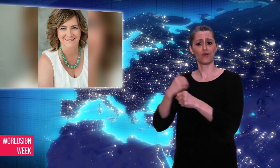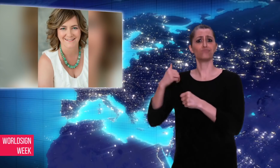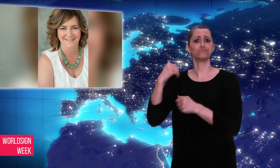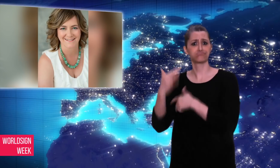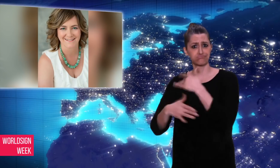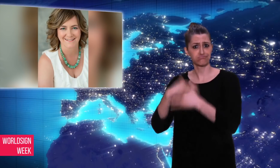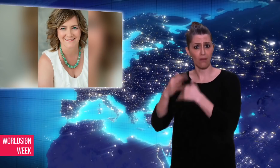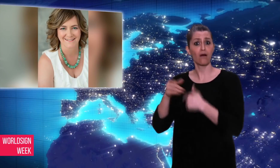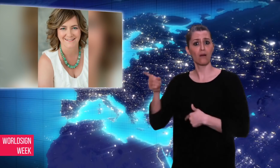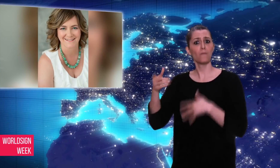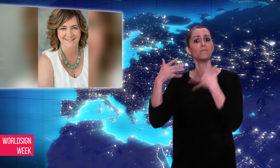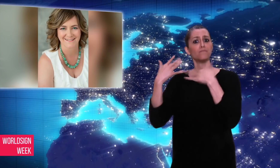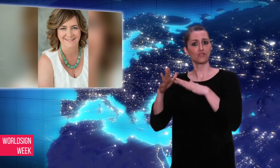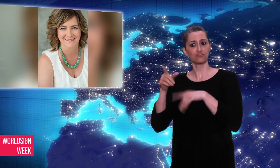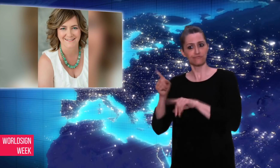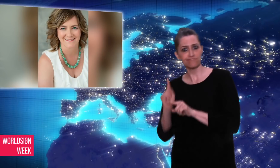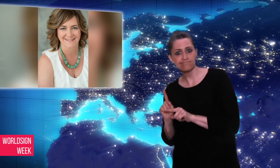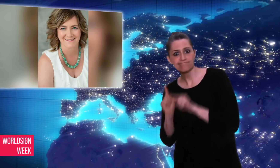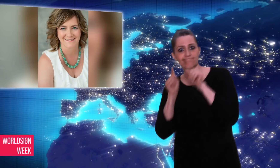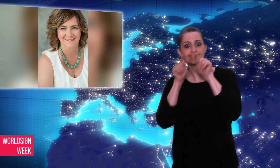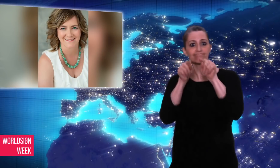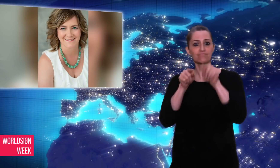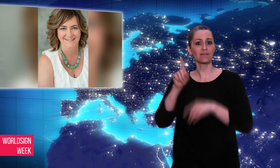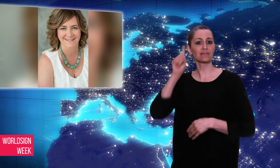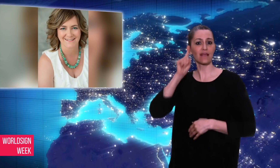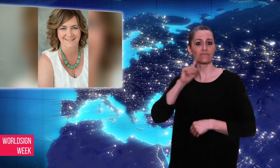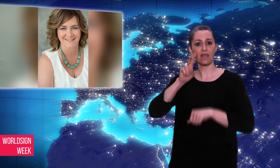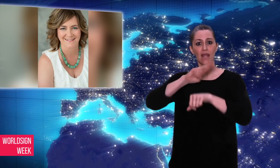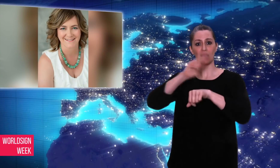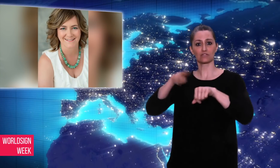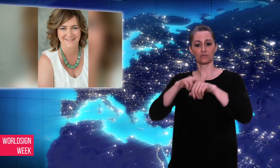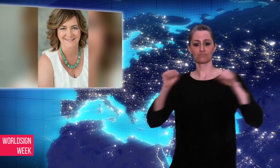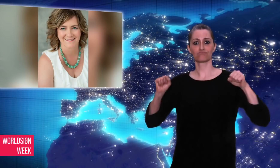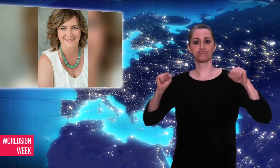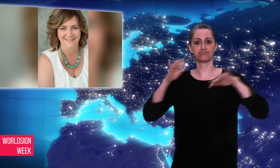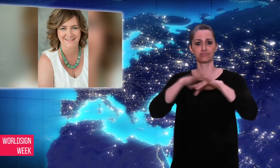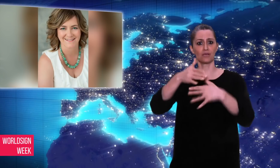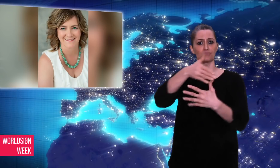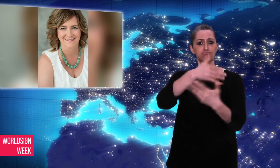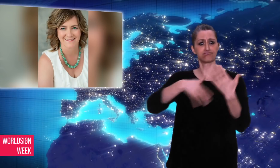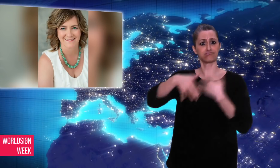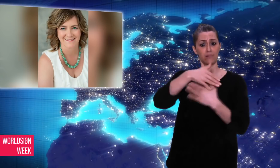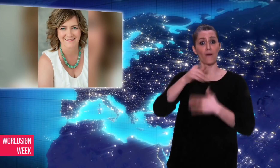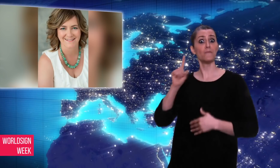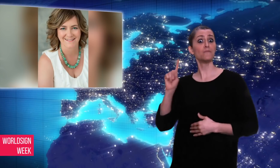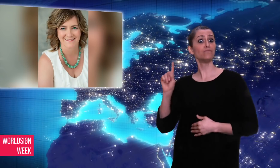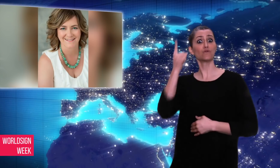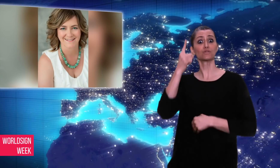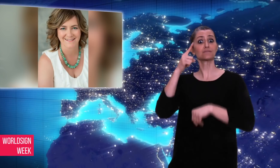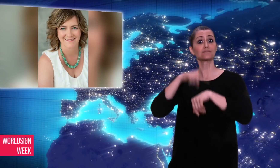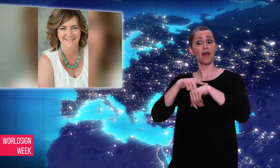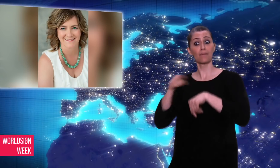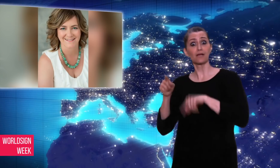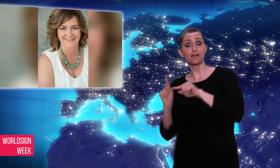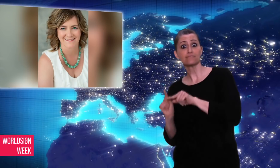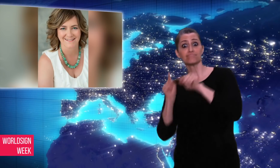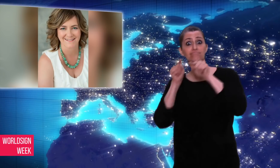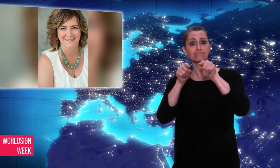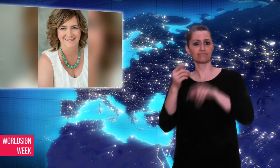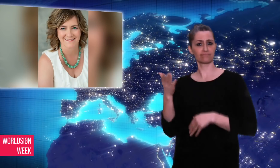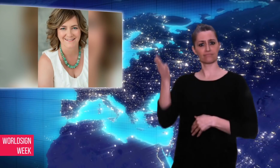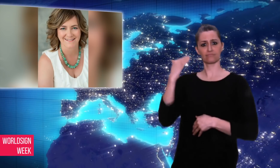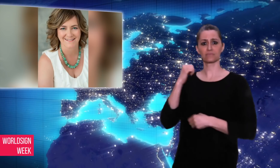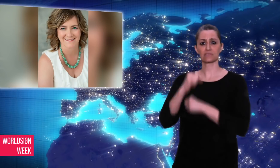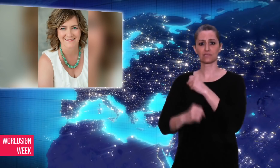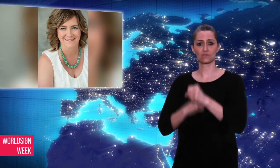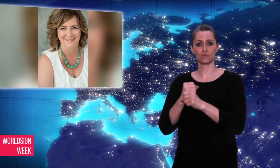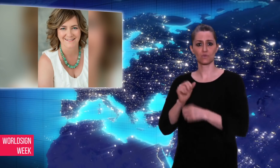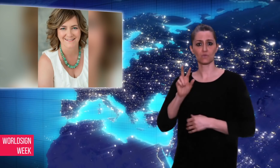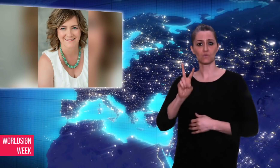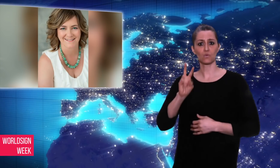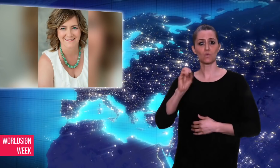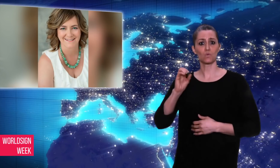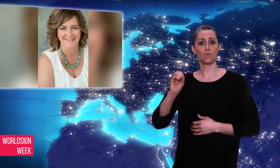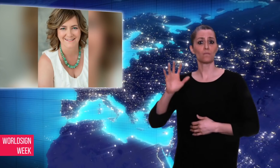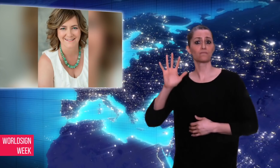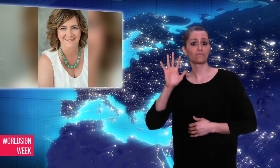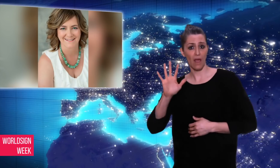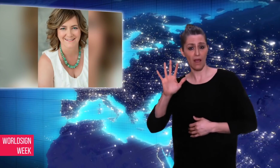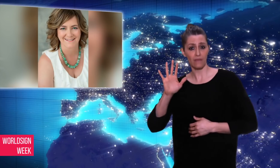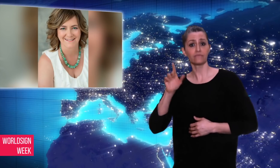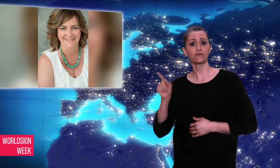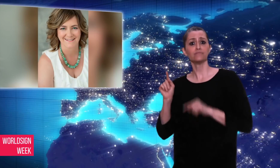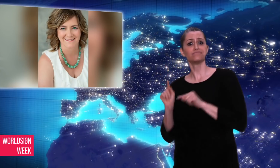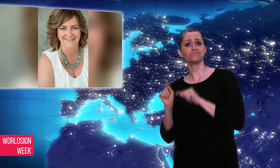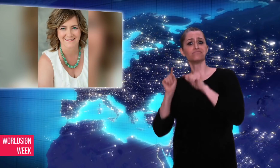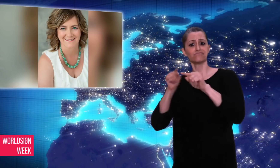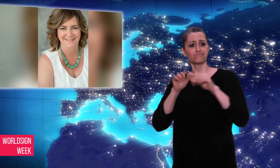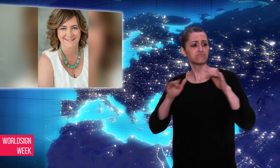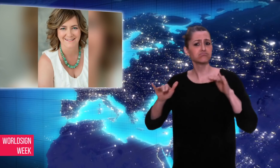and attended DeafNation Expo for the first time in 2005,